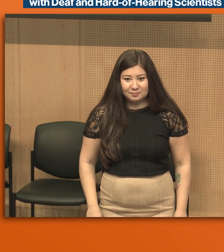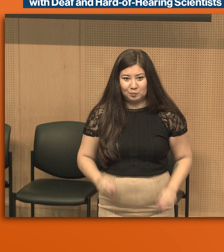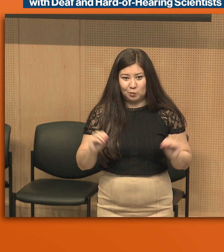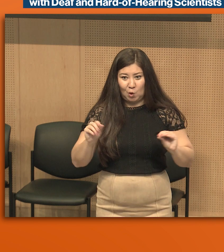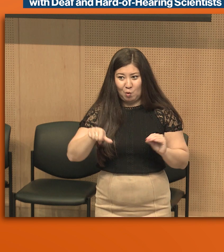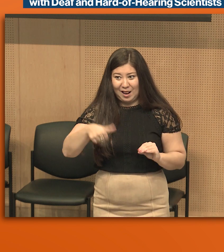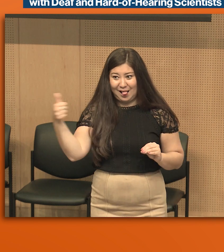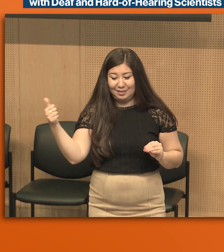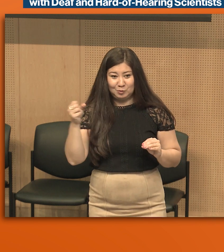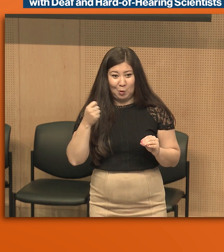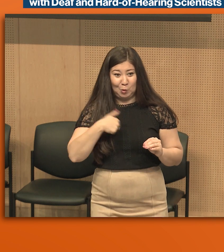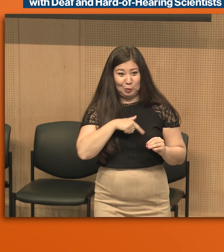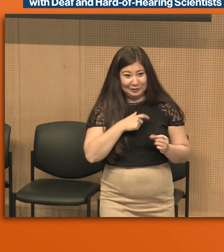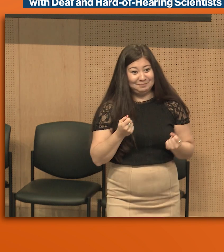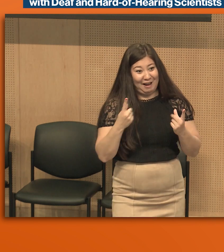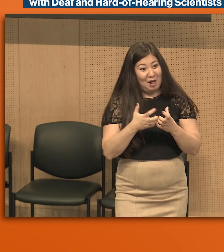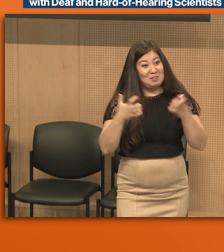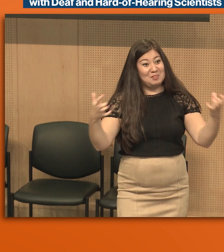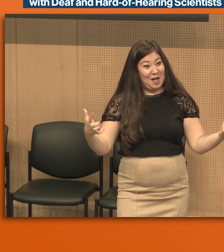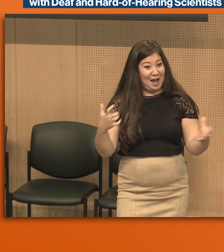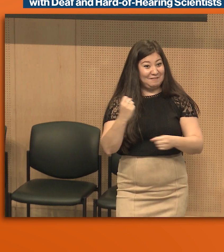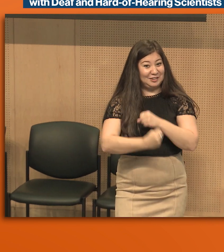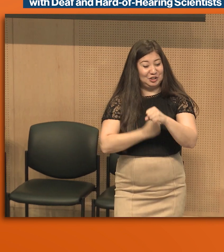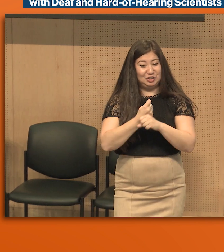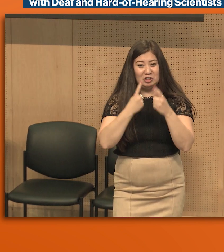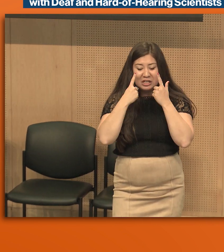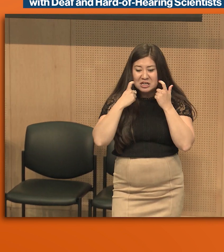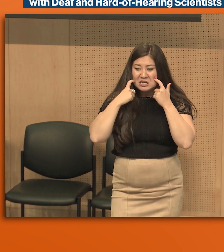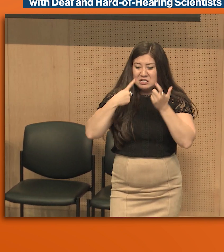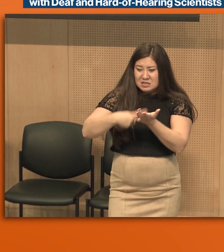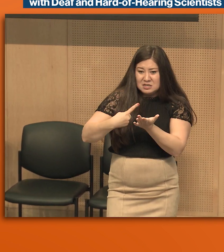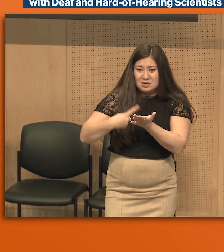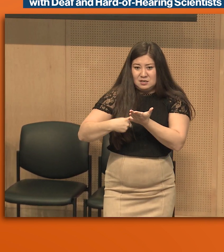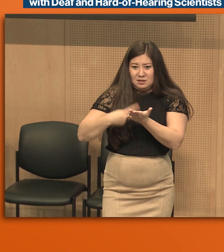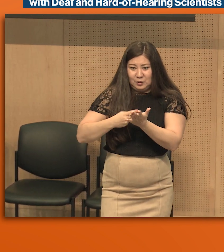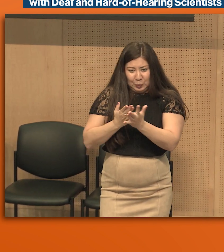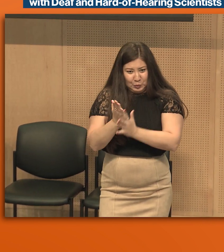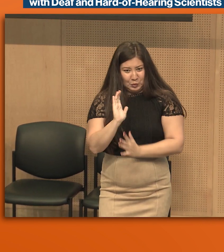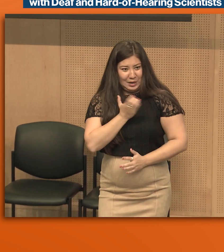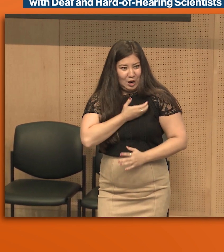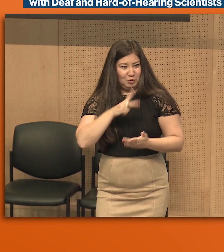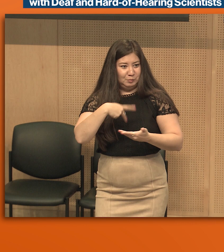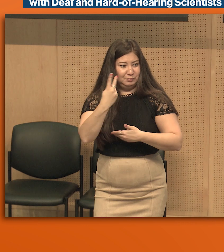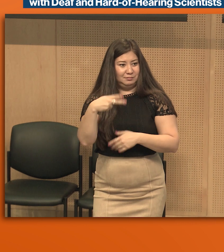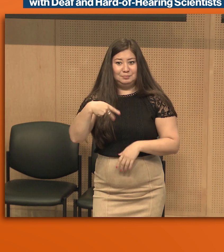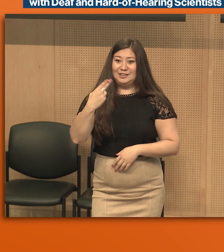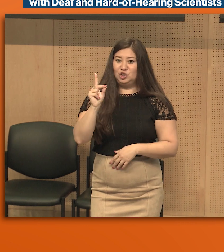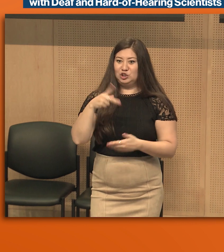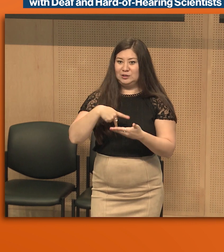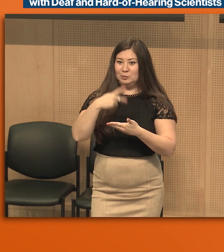and recognizing that only people in our PhD programs understood the concepts, and it was frustrating,